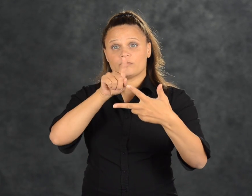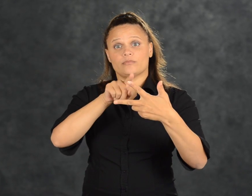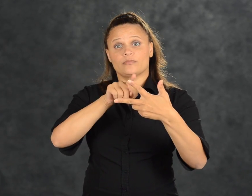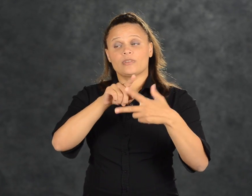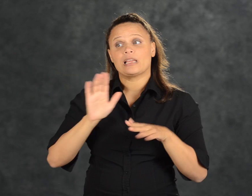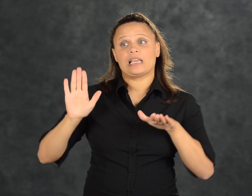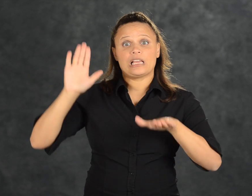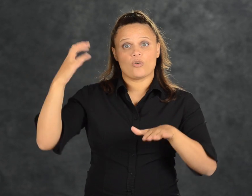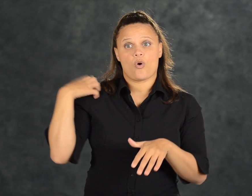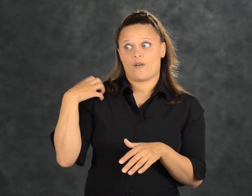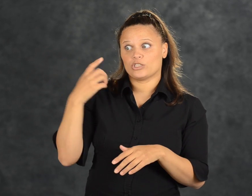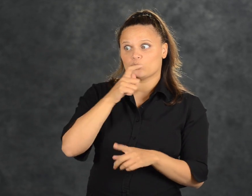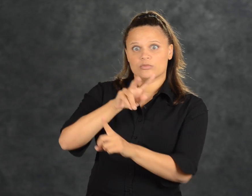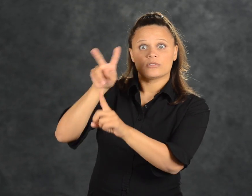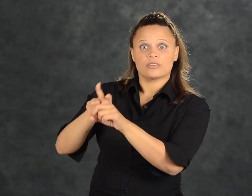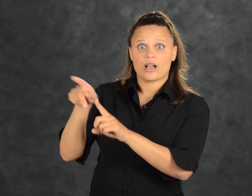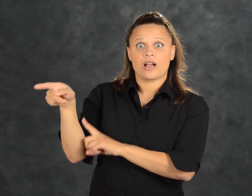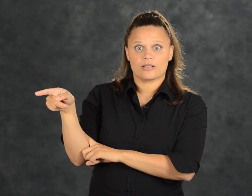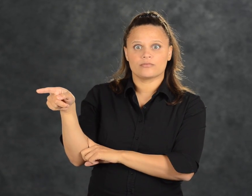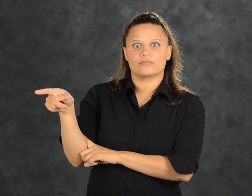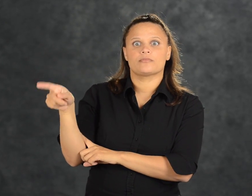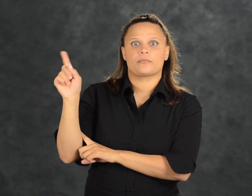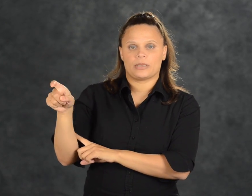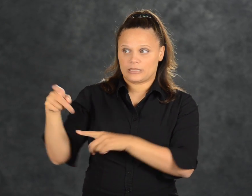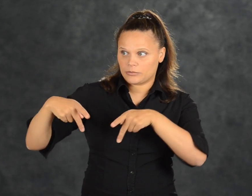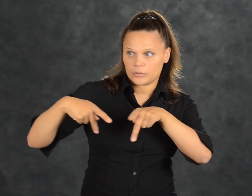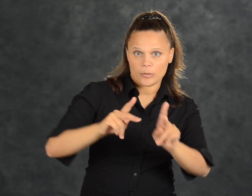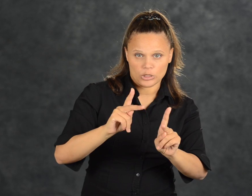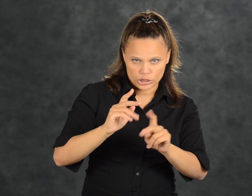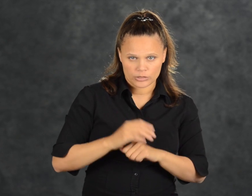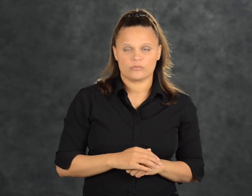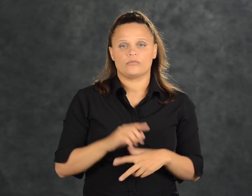(2) the Hearing Officer assigned to case must give permission